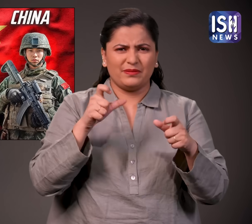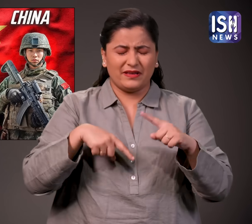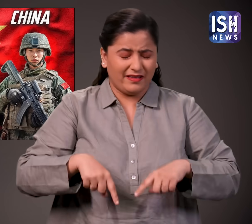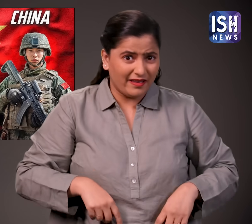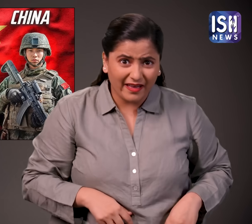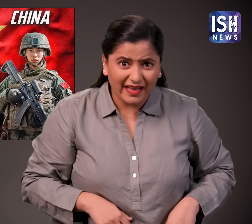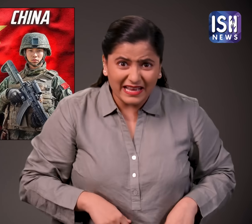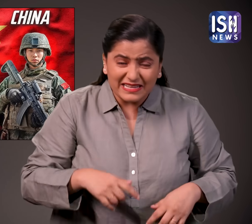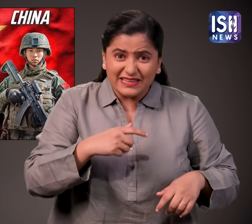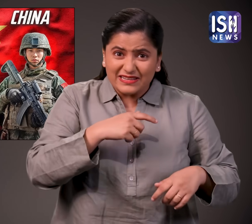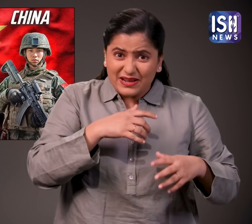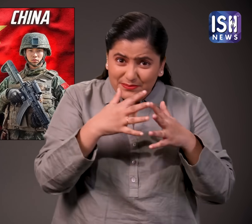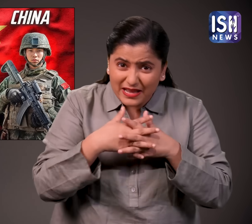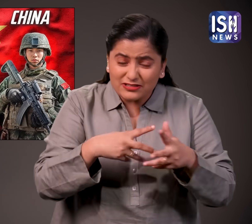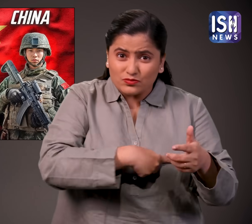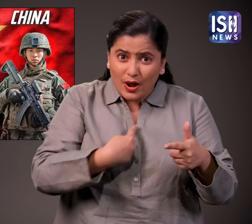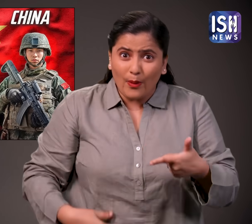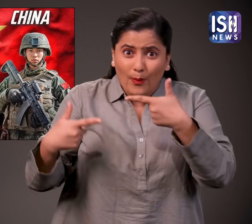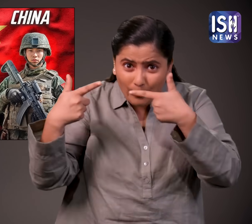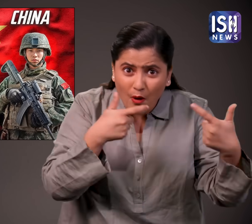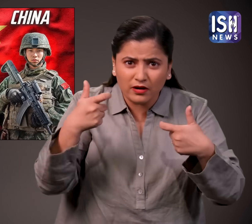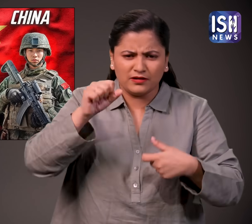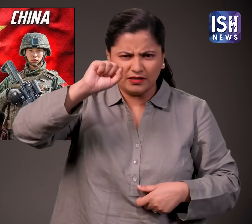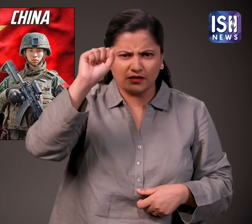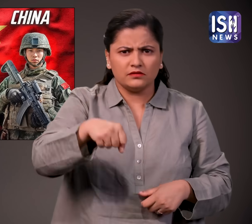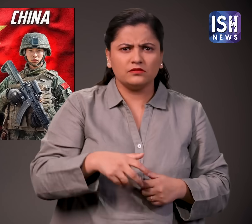Surprised? War between US and China? Yes!